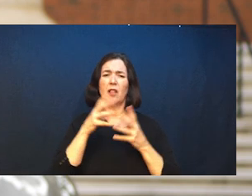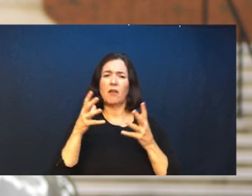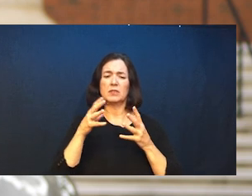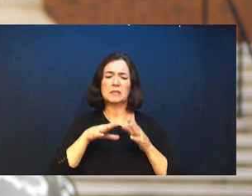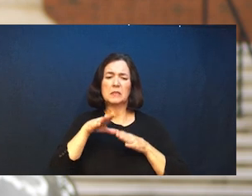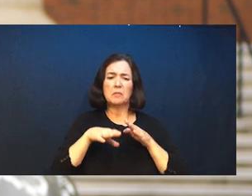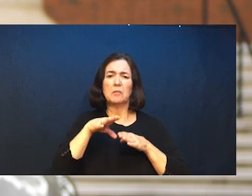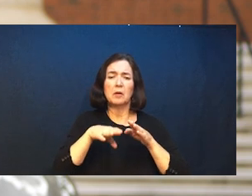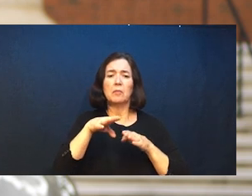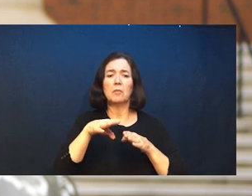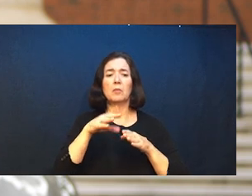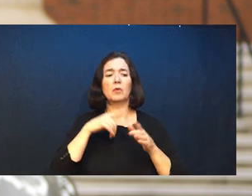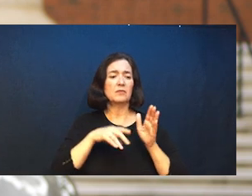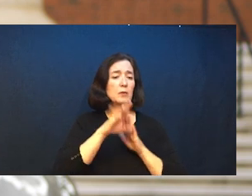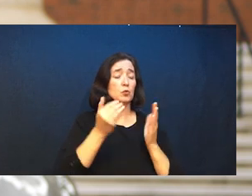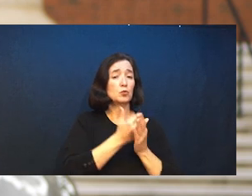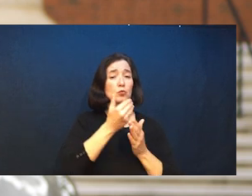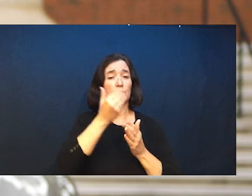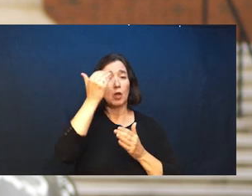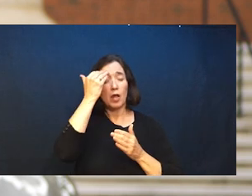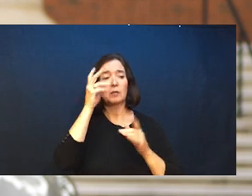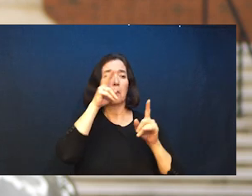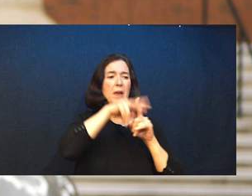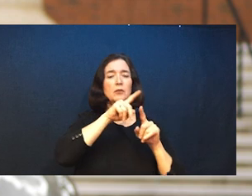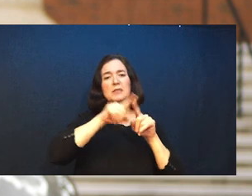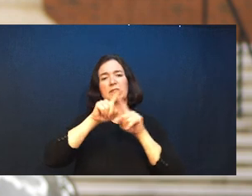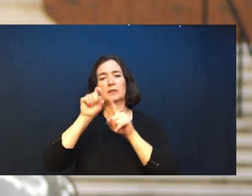we develop new knowledge and apply it to different situations and variables.